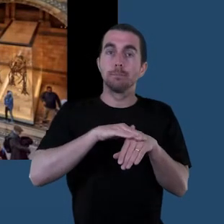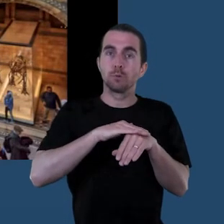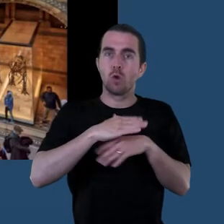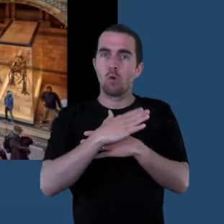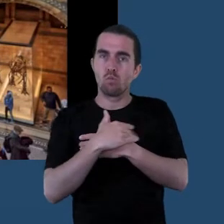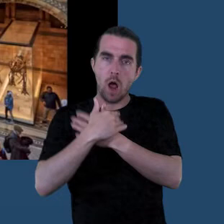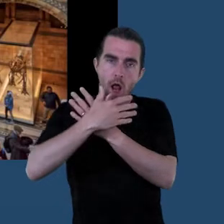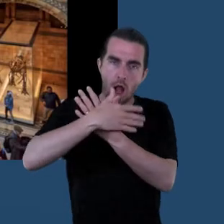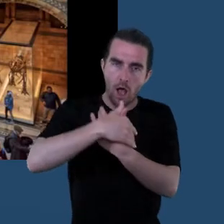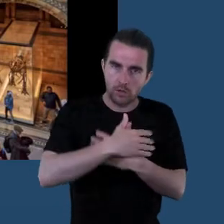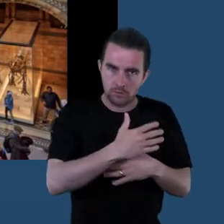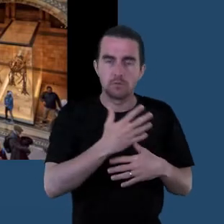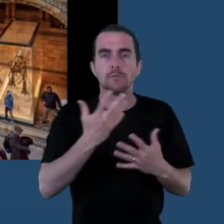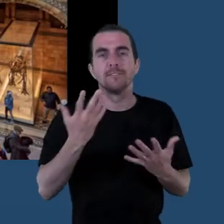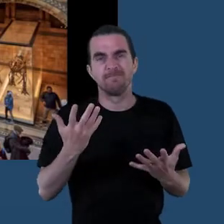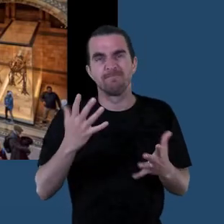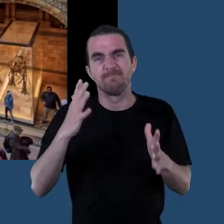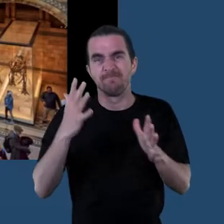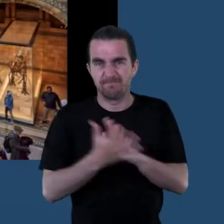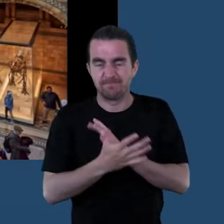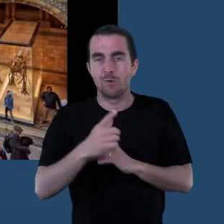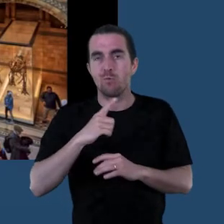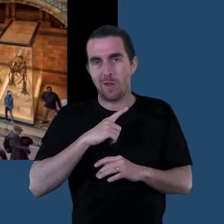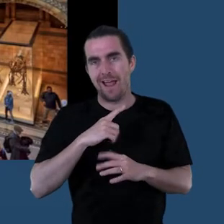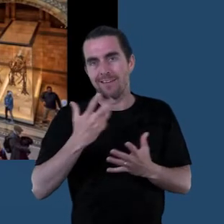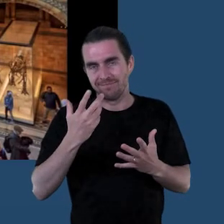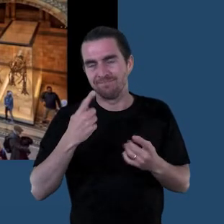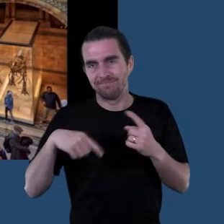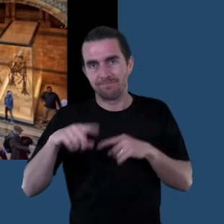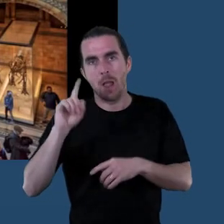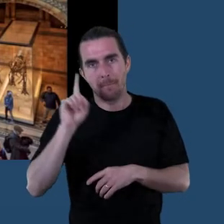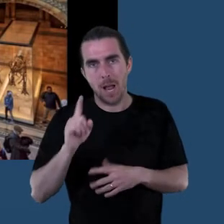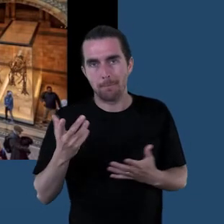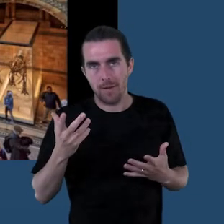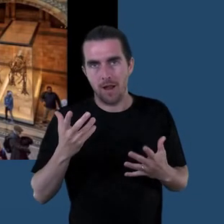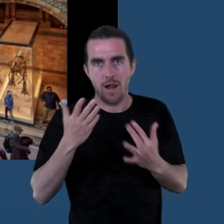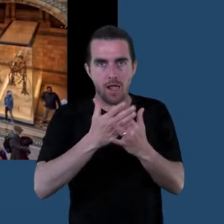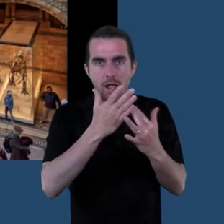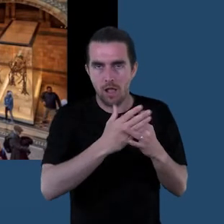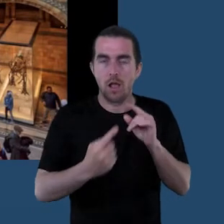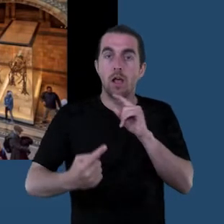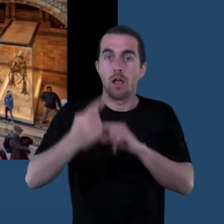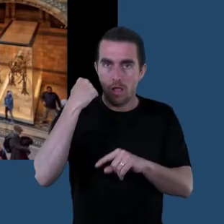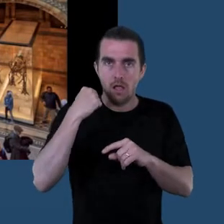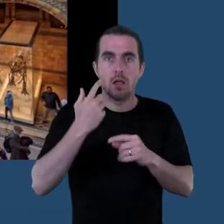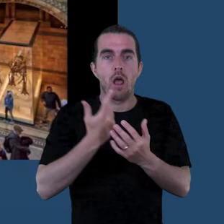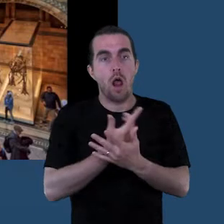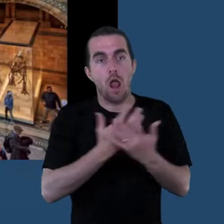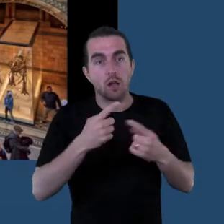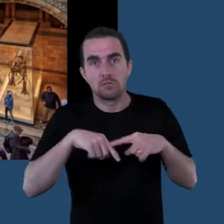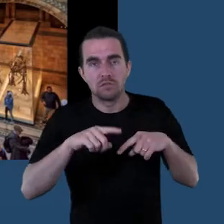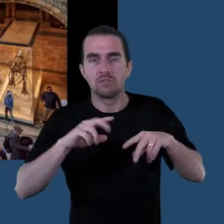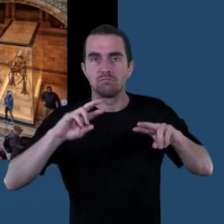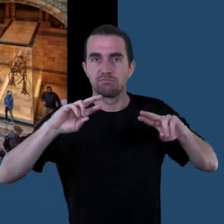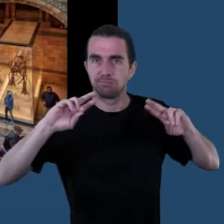that was heavily impacted by commercial whaling in the 19th and early 20th century. So we actually lost a lot of these animals